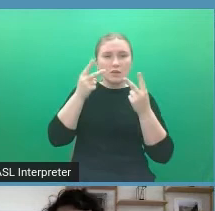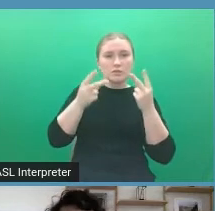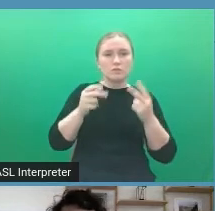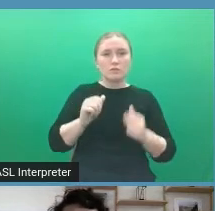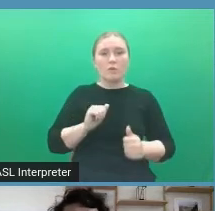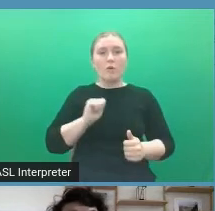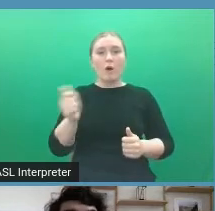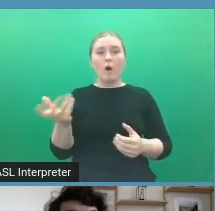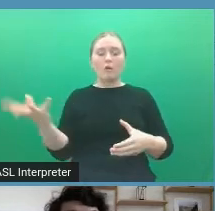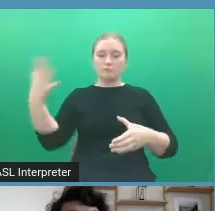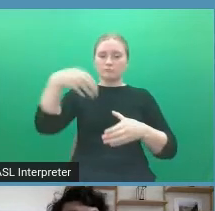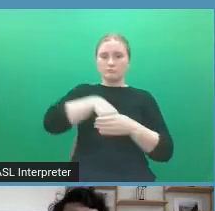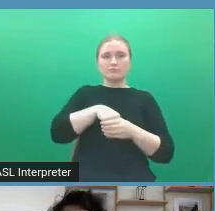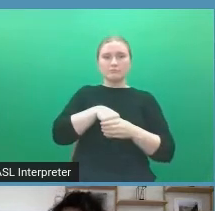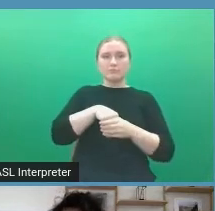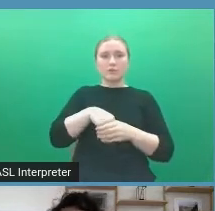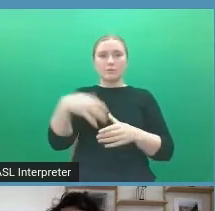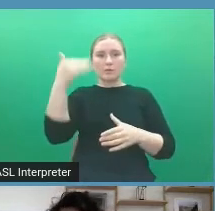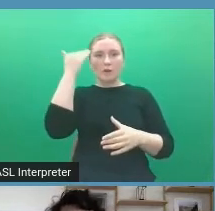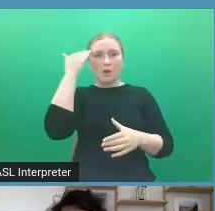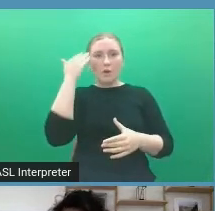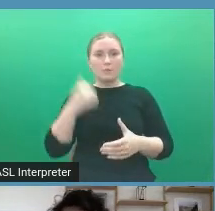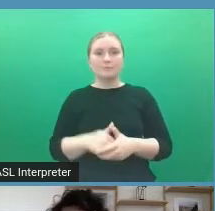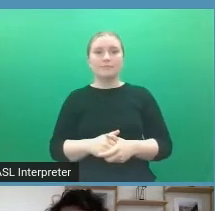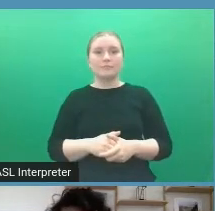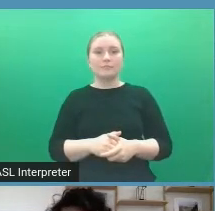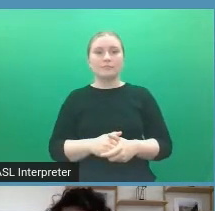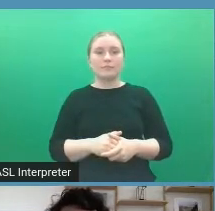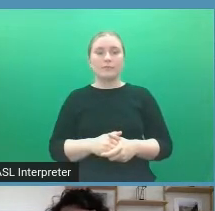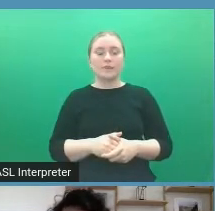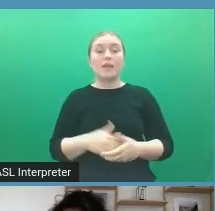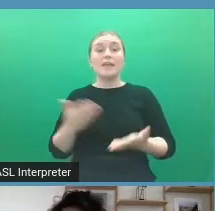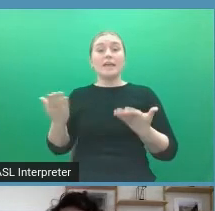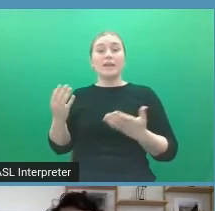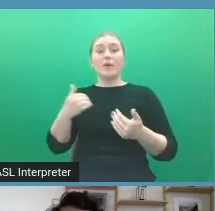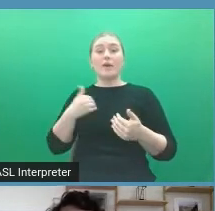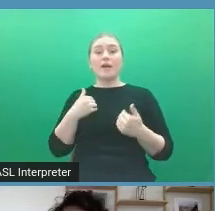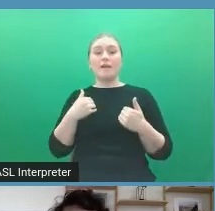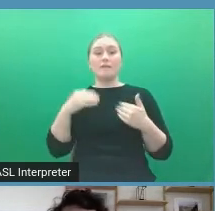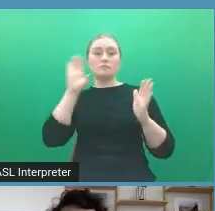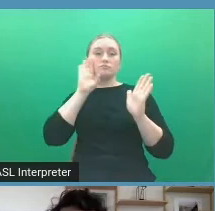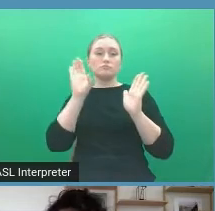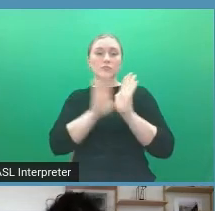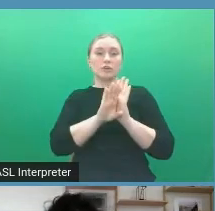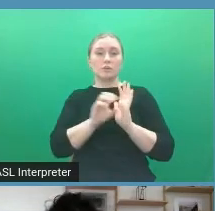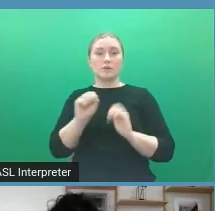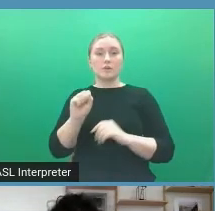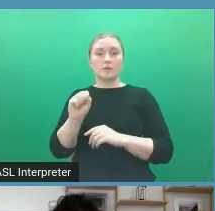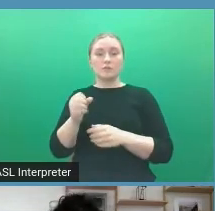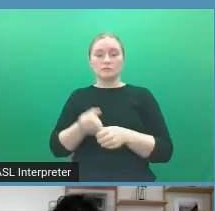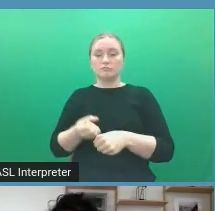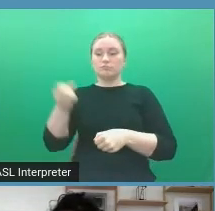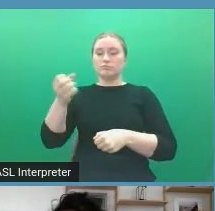on this slide is some swords as objects in question with some scabbards. And thinking